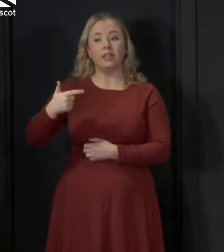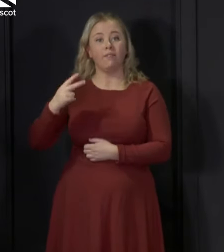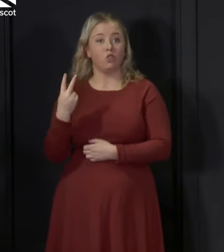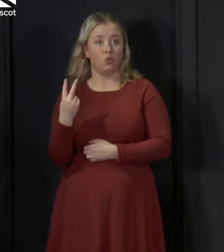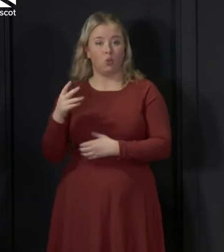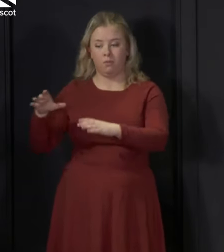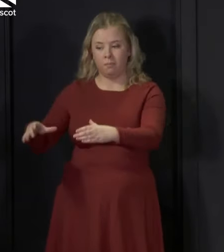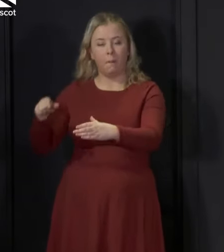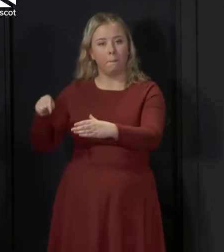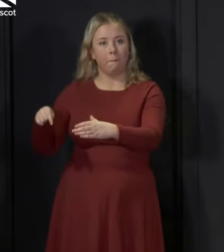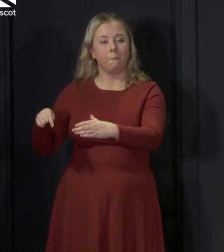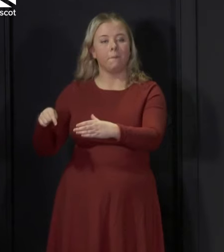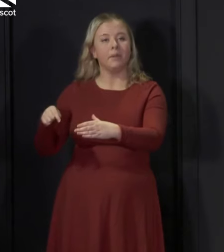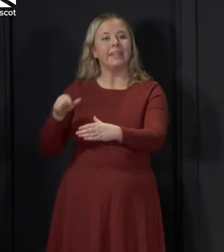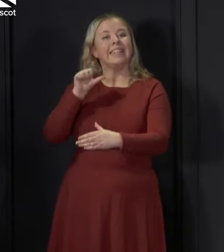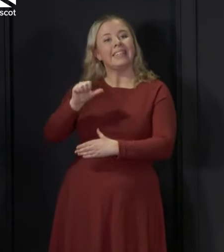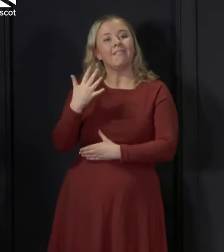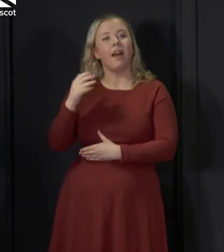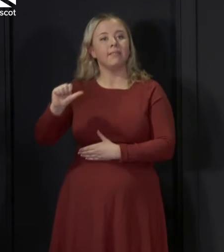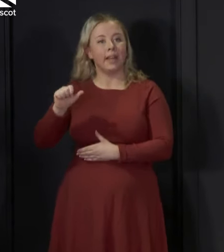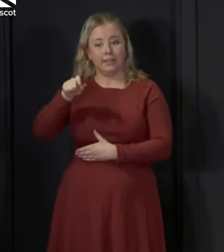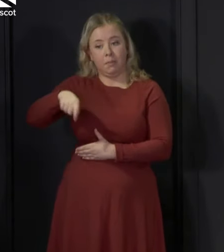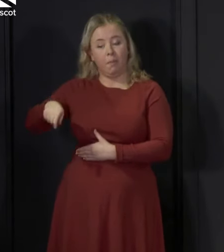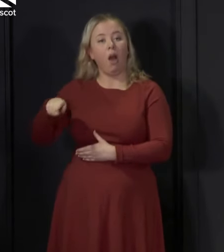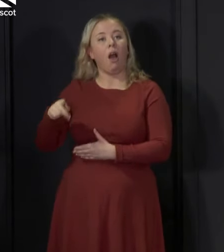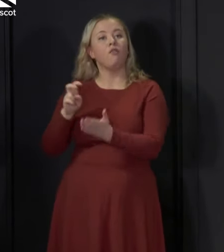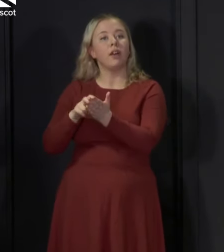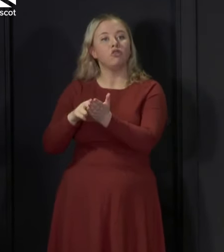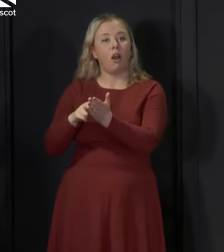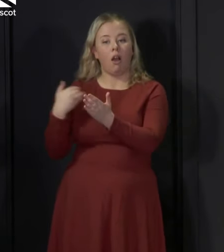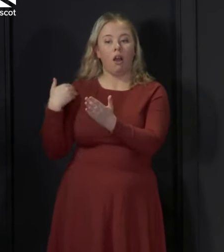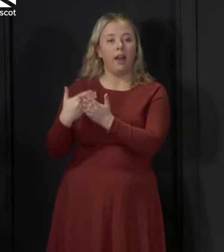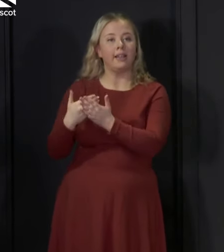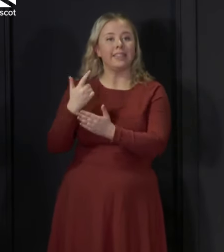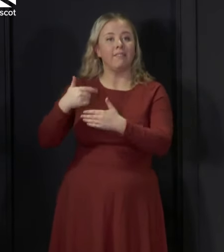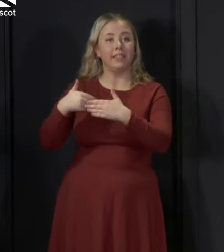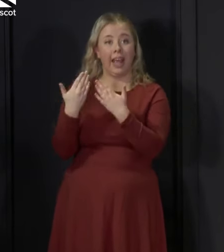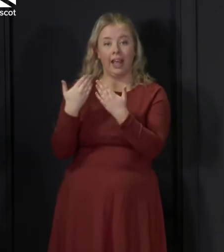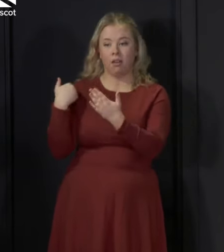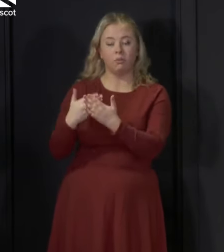656 of those were registered in the 7 days up to Sunday the 26th. And that is an increase